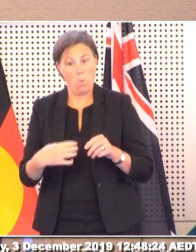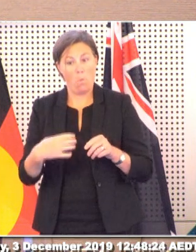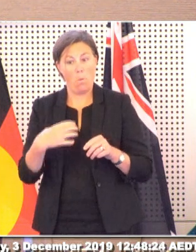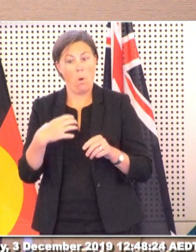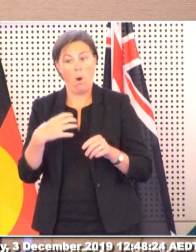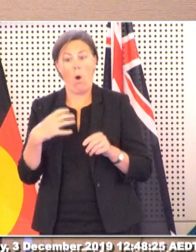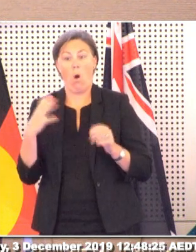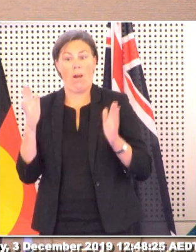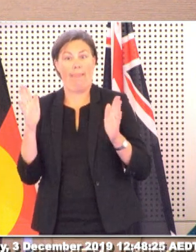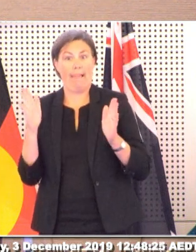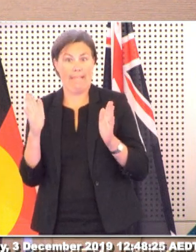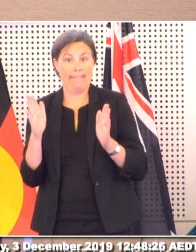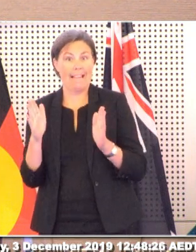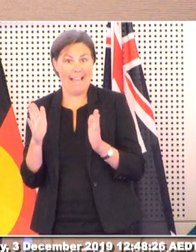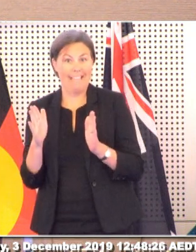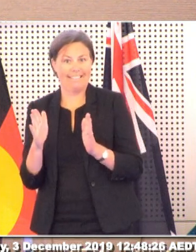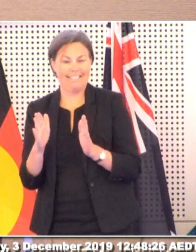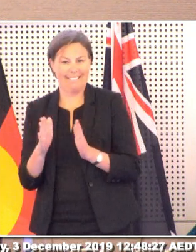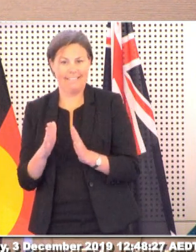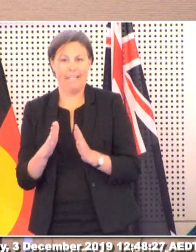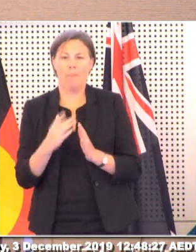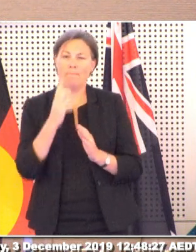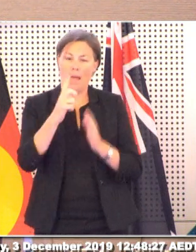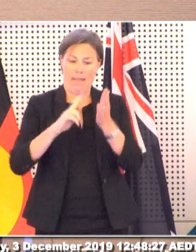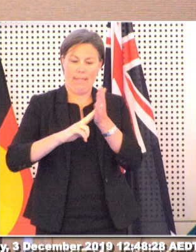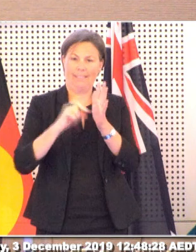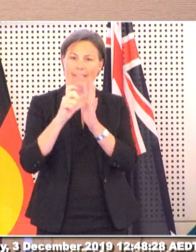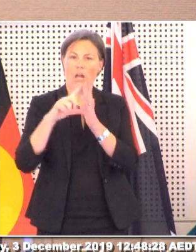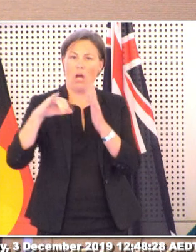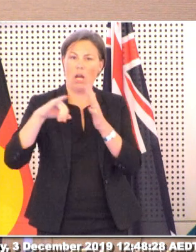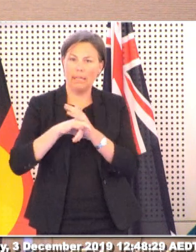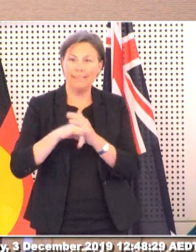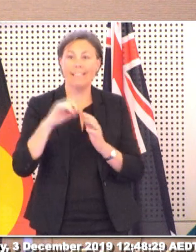impact of NDIS and the complexities there, we are certainly seeing a rise in the